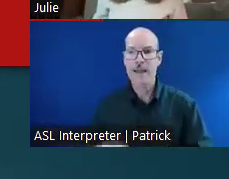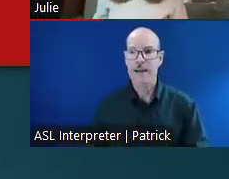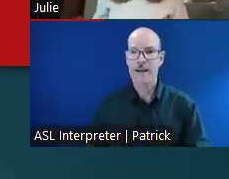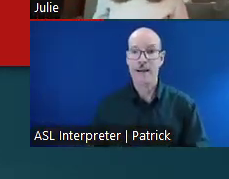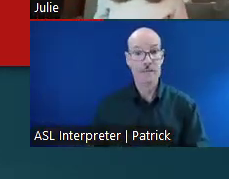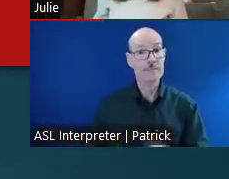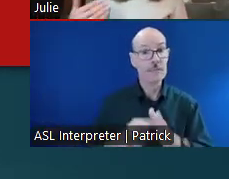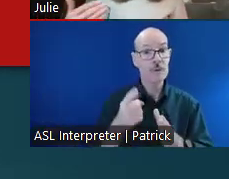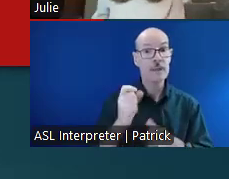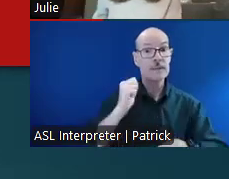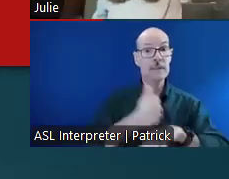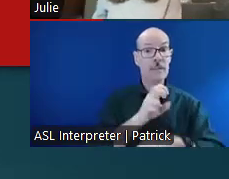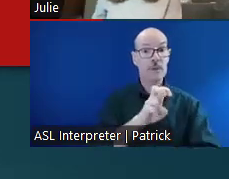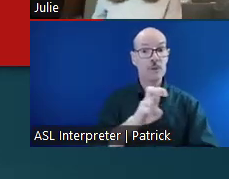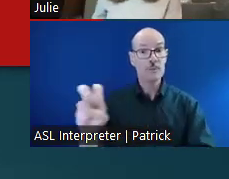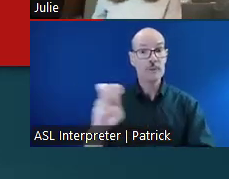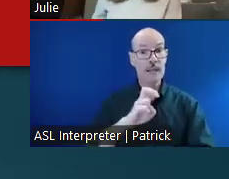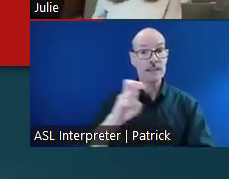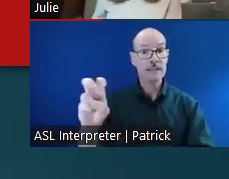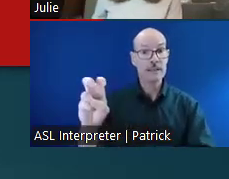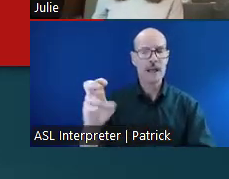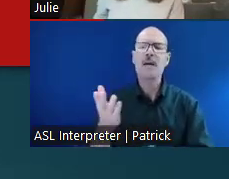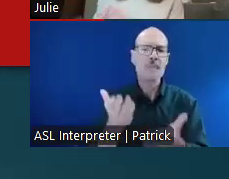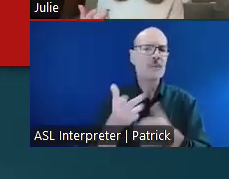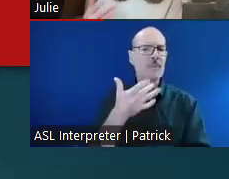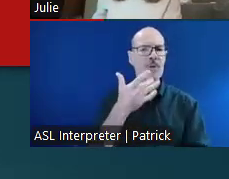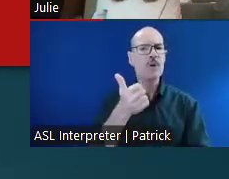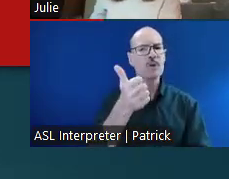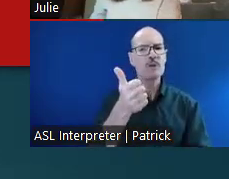Some people find it more easy to drop off their loved one themselves.